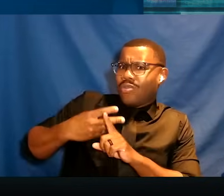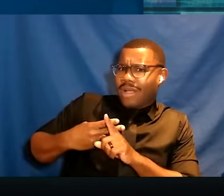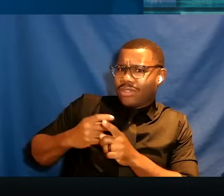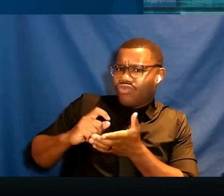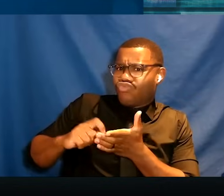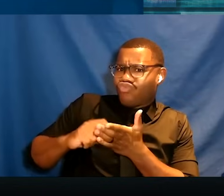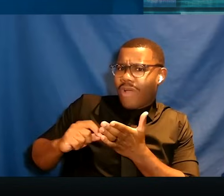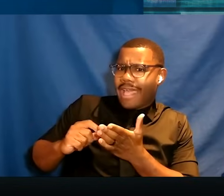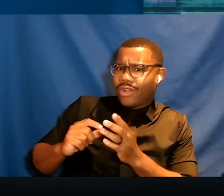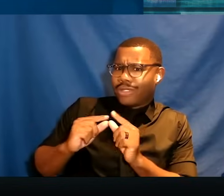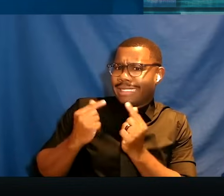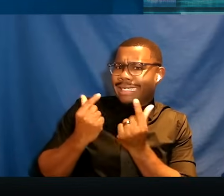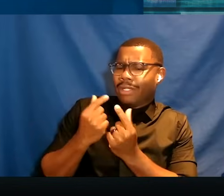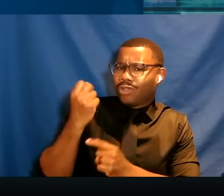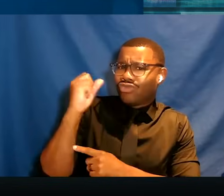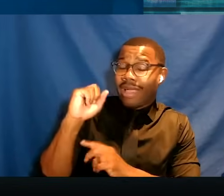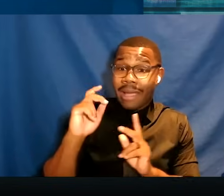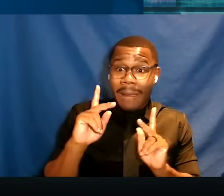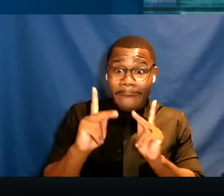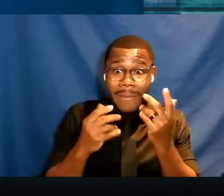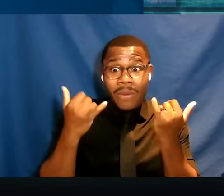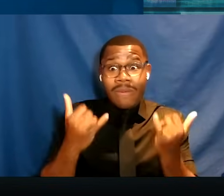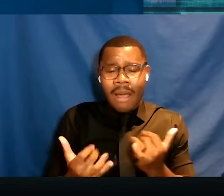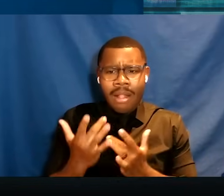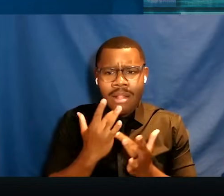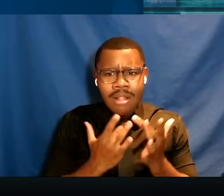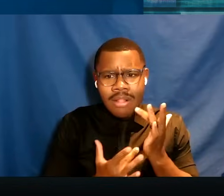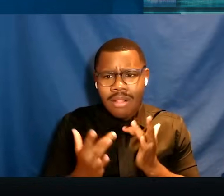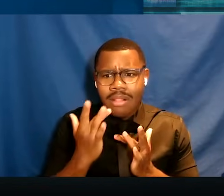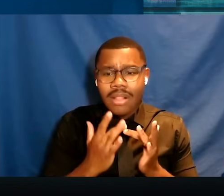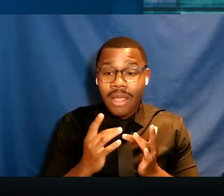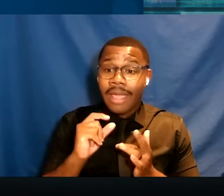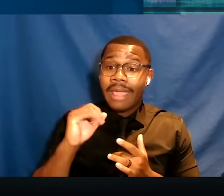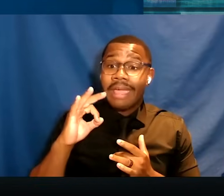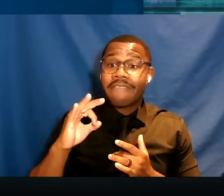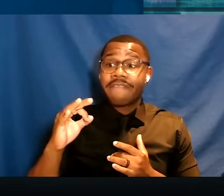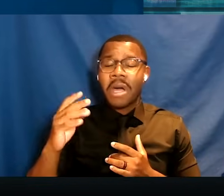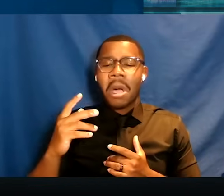and they will have to suffer a lot more to improve upon the terms of the deal,